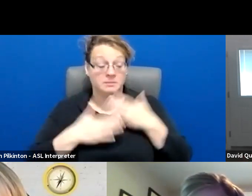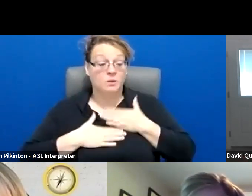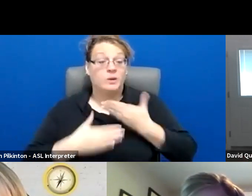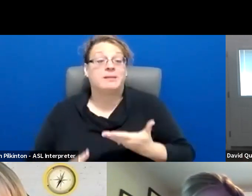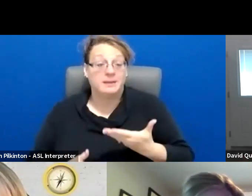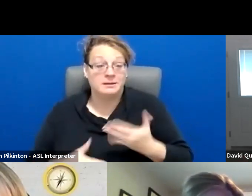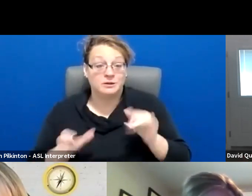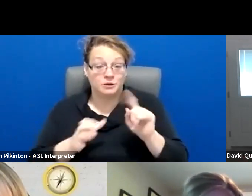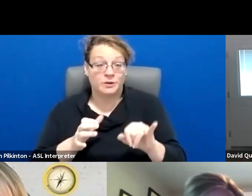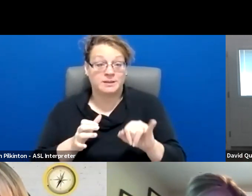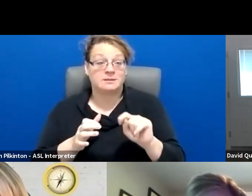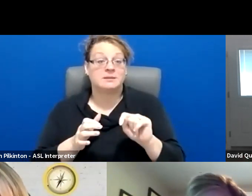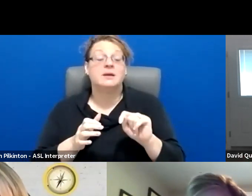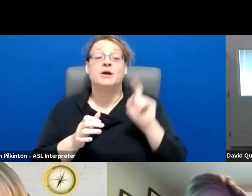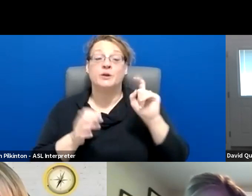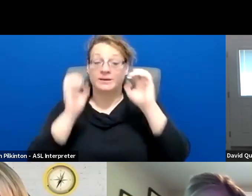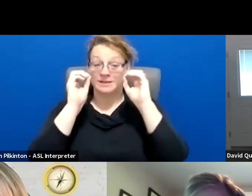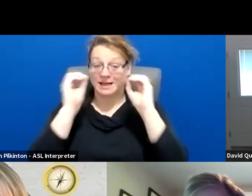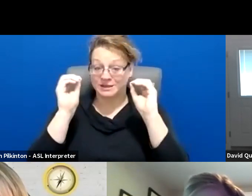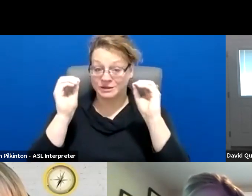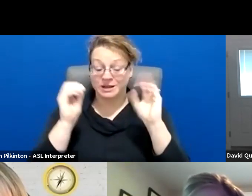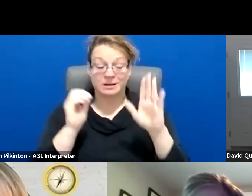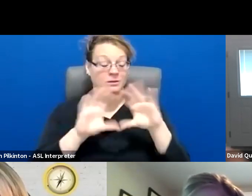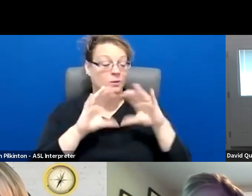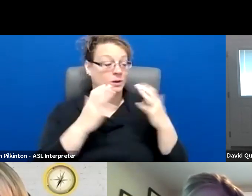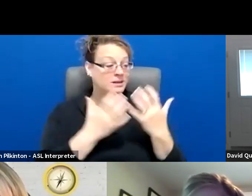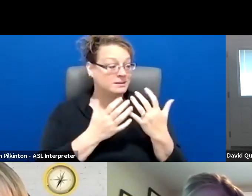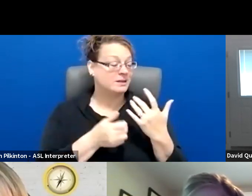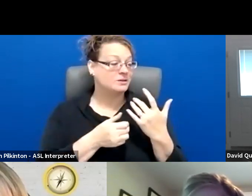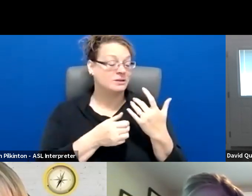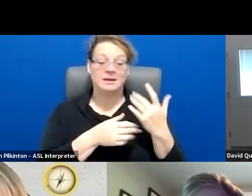When we talk about practices, communication is key.